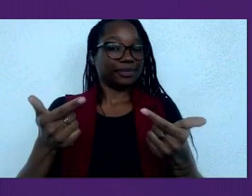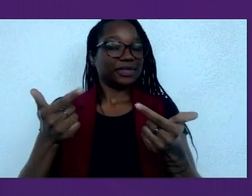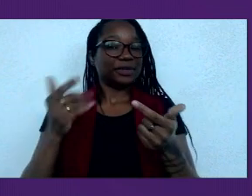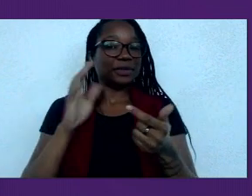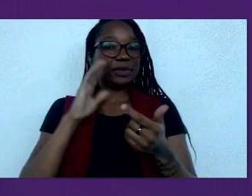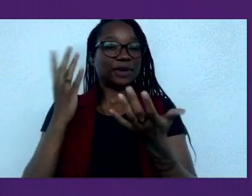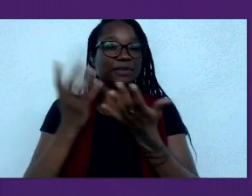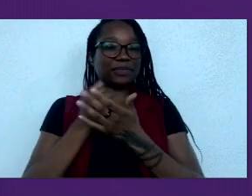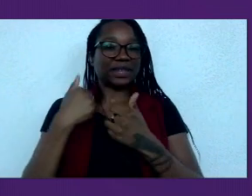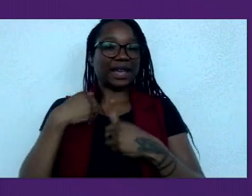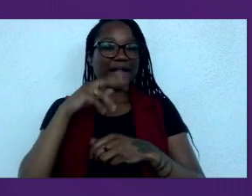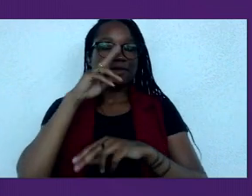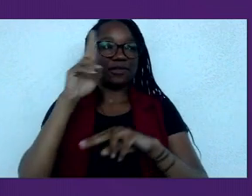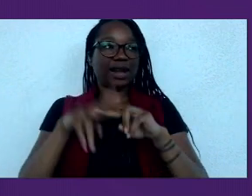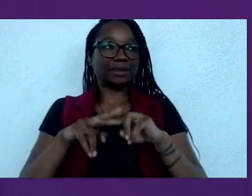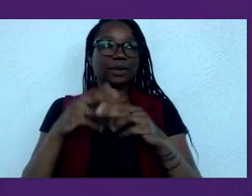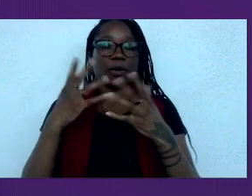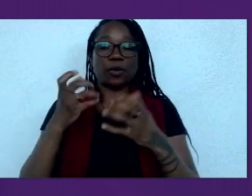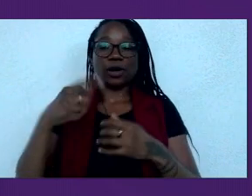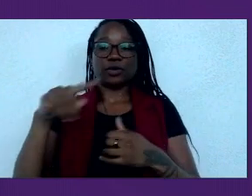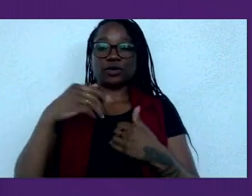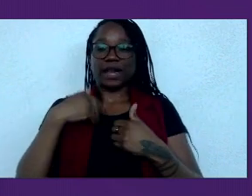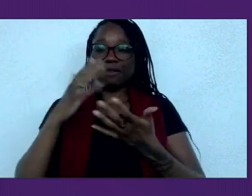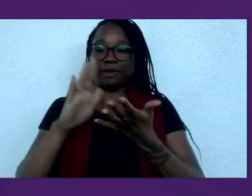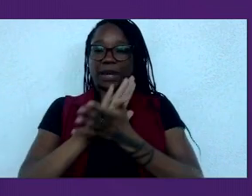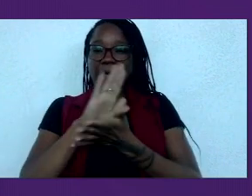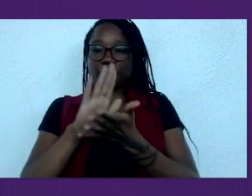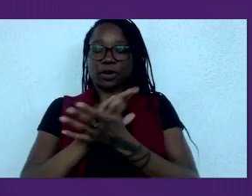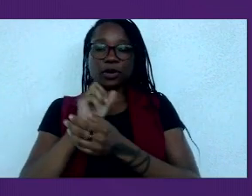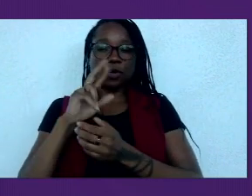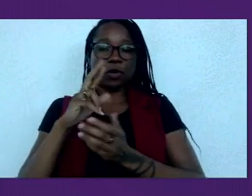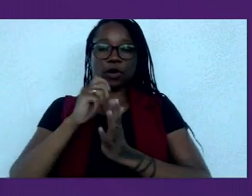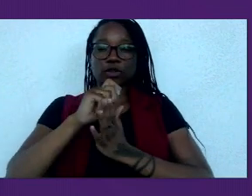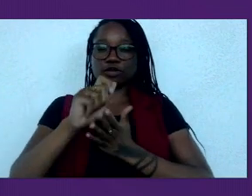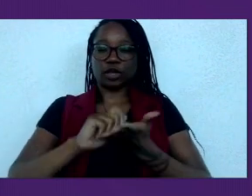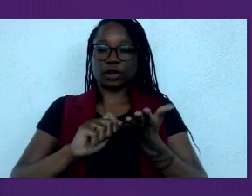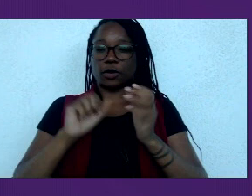Grab a piece of paper or a journal or you can even type it in your phone if you like.